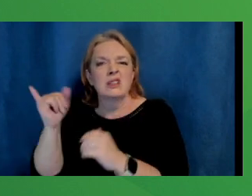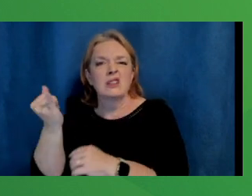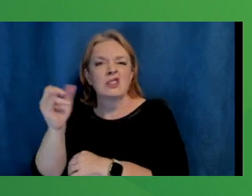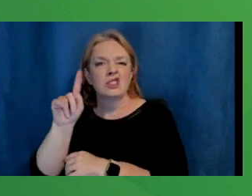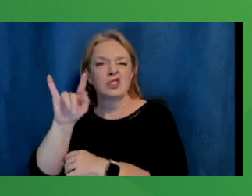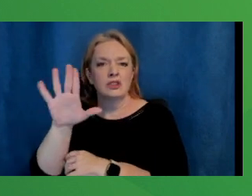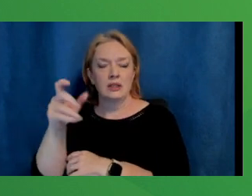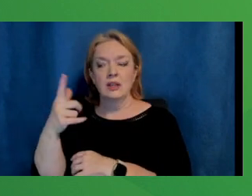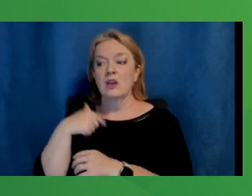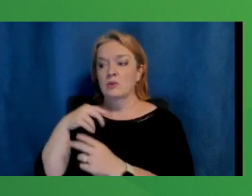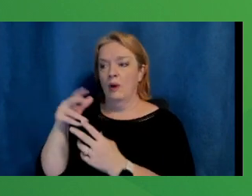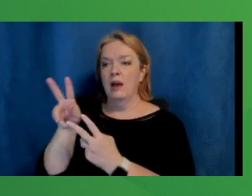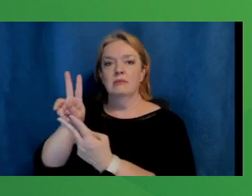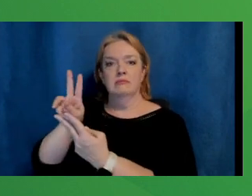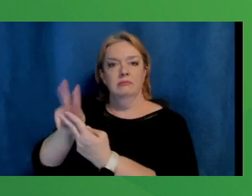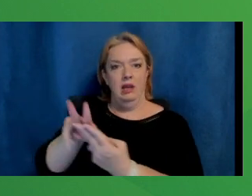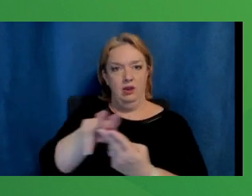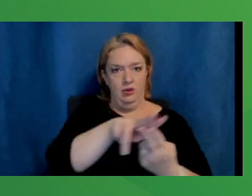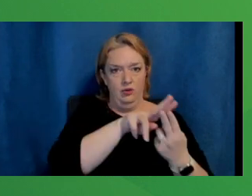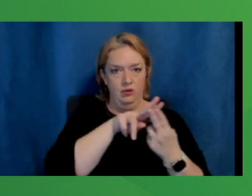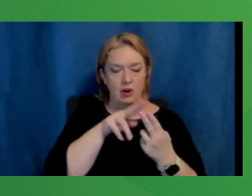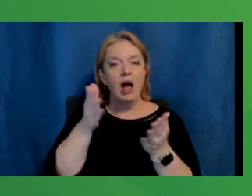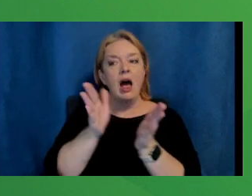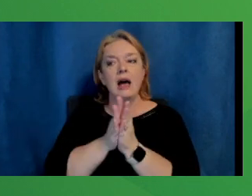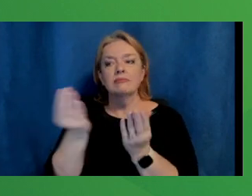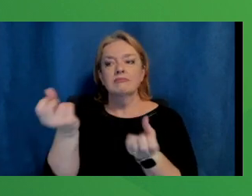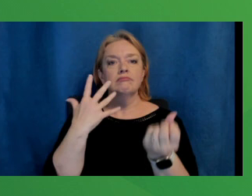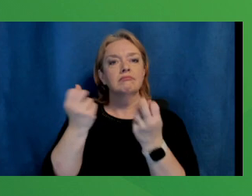words that they thought describe justice. So in all, in all, we have six words.